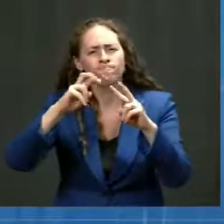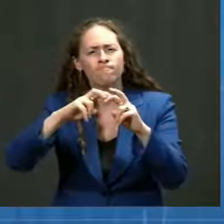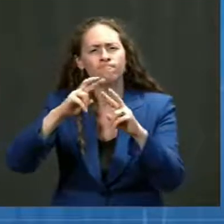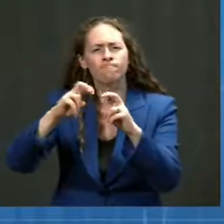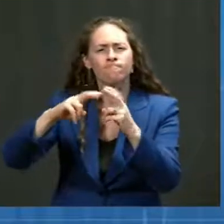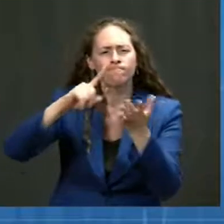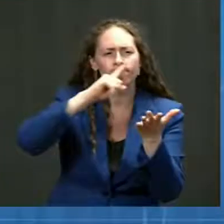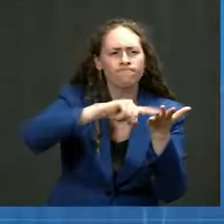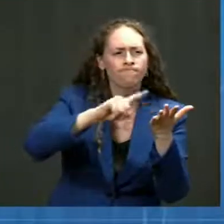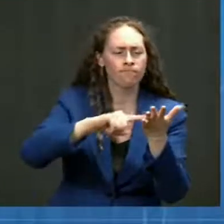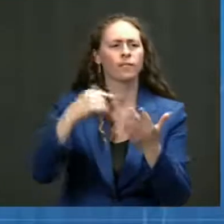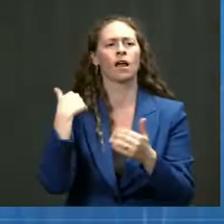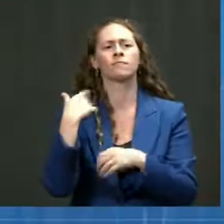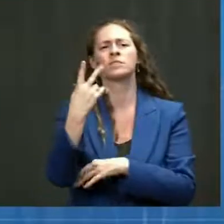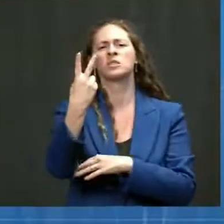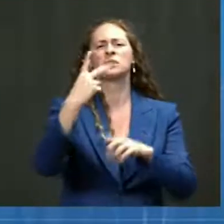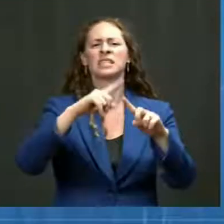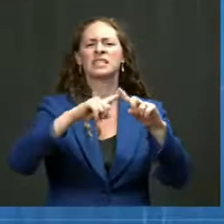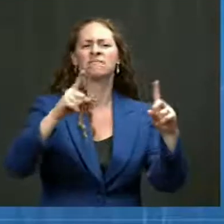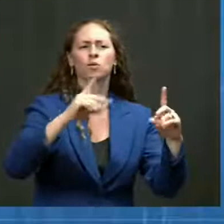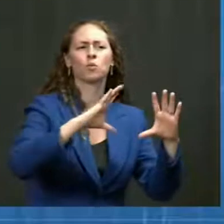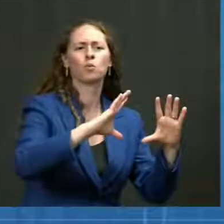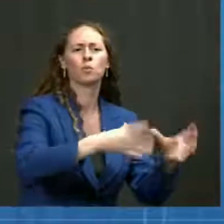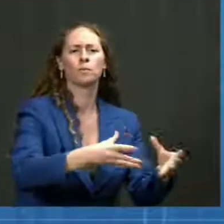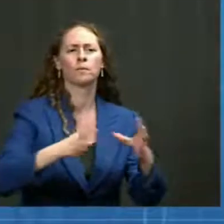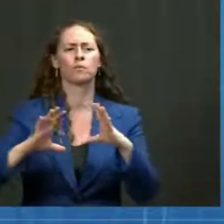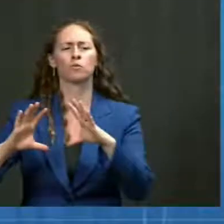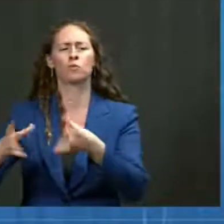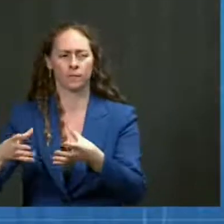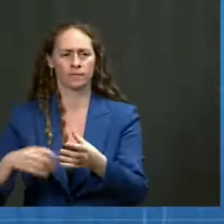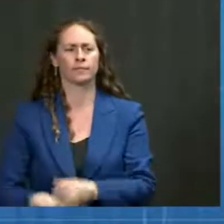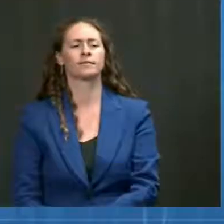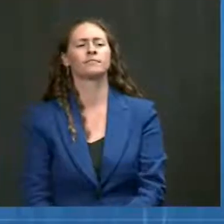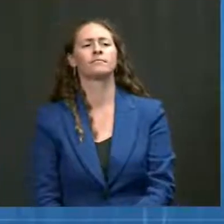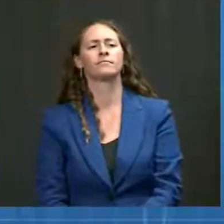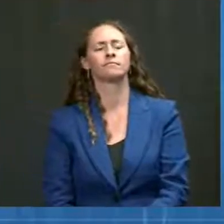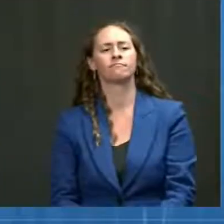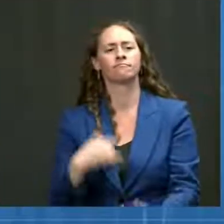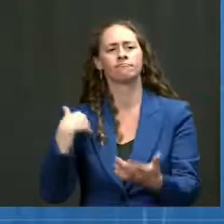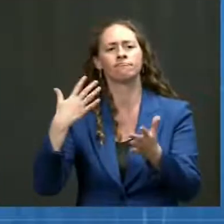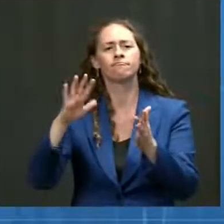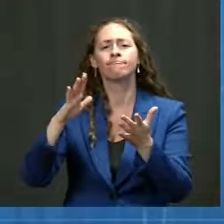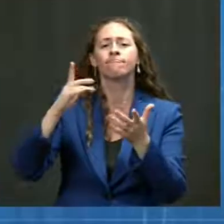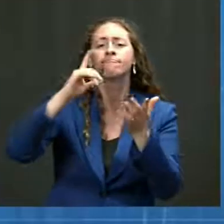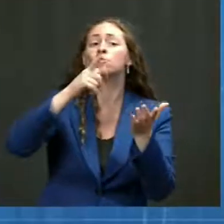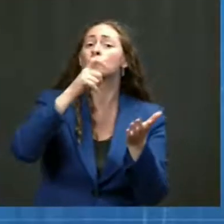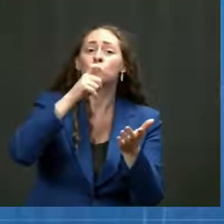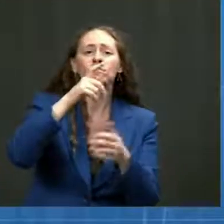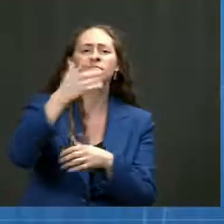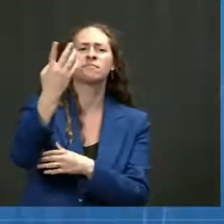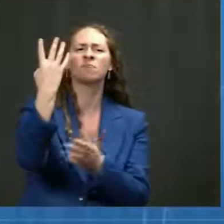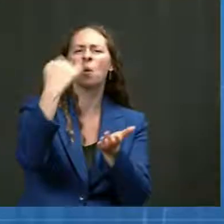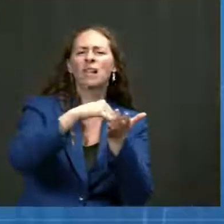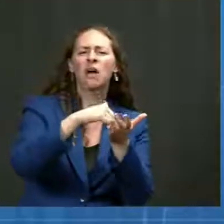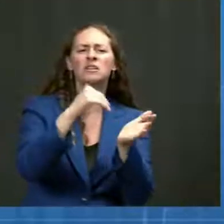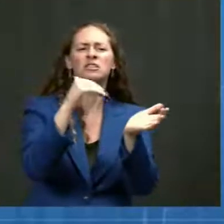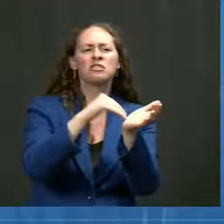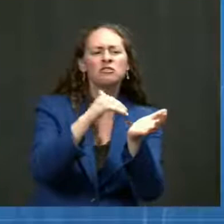ELIMINATE DATA THROUGH AUGUST 6th FROM TWO VACCINE EFFECTIVENESS STUDIES THAT INCLUDED MORE THAN 4000